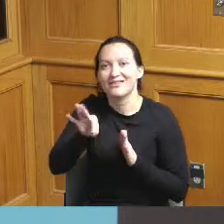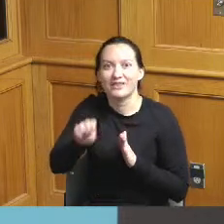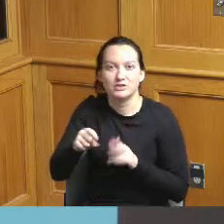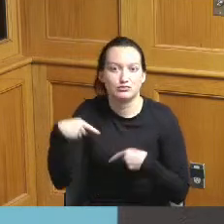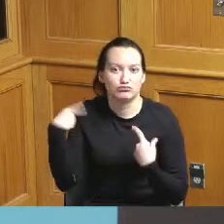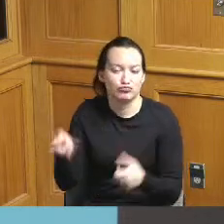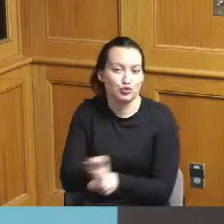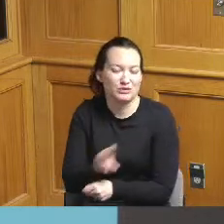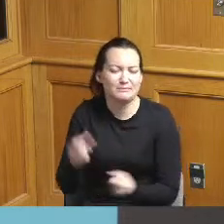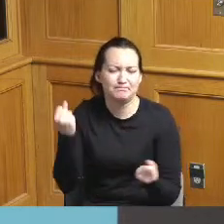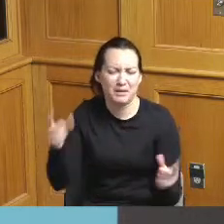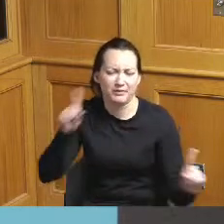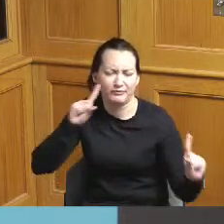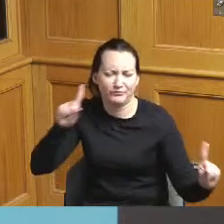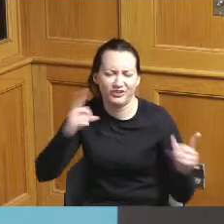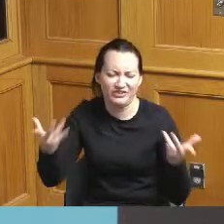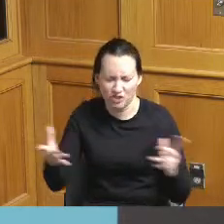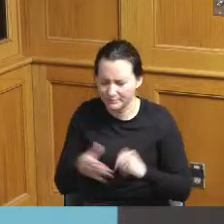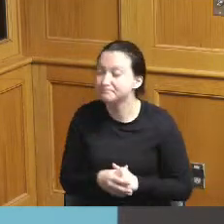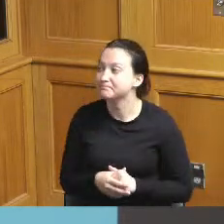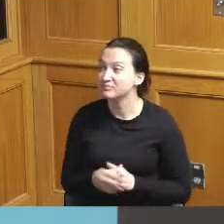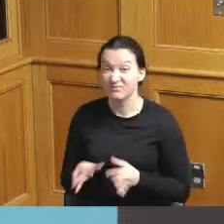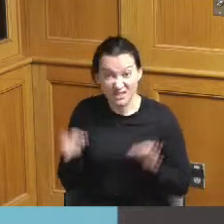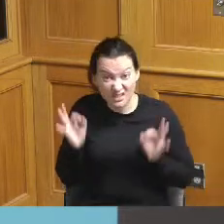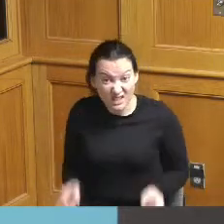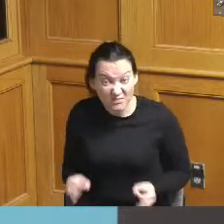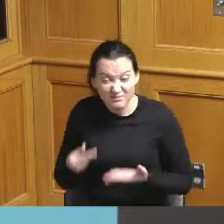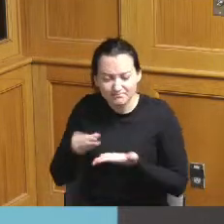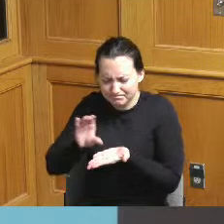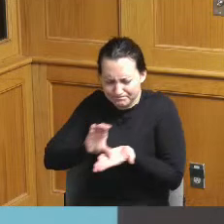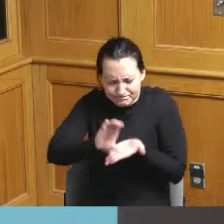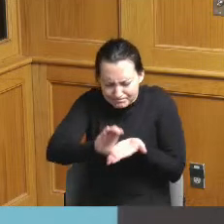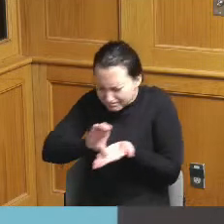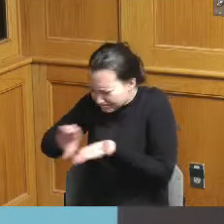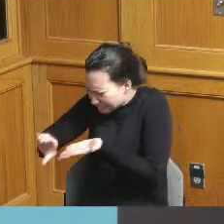may have already heard of it but how we determine allocations how the state determines allocations